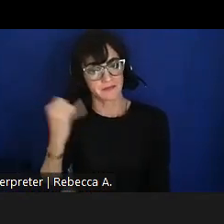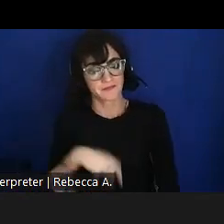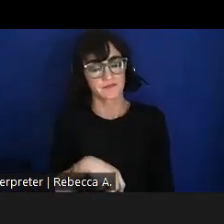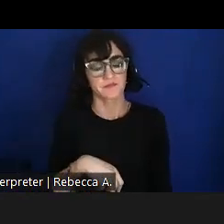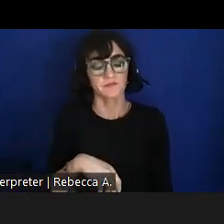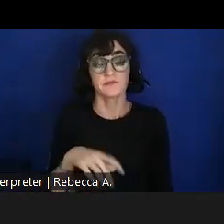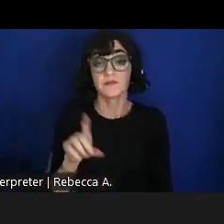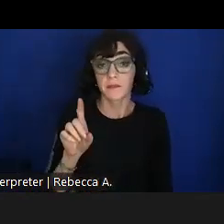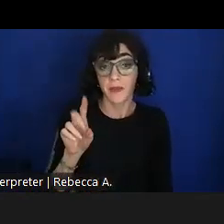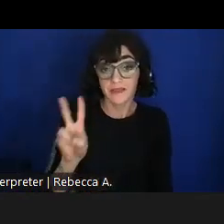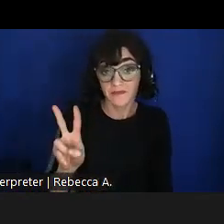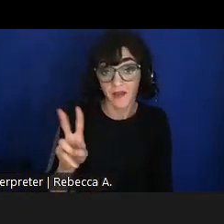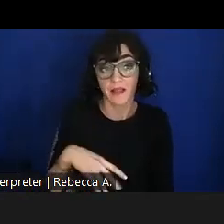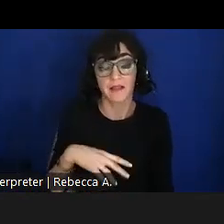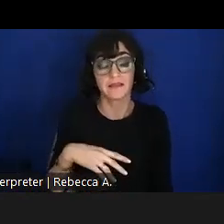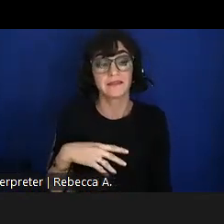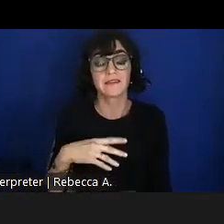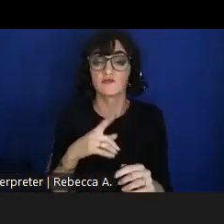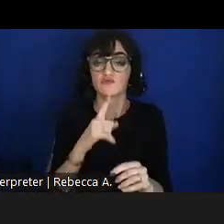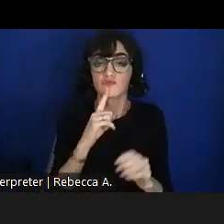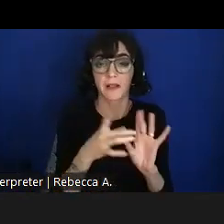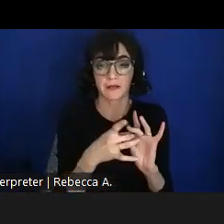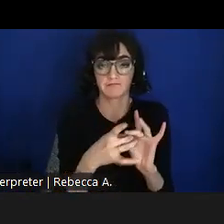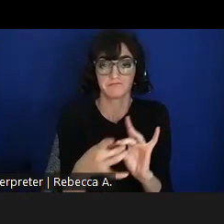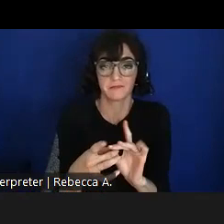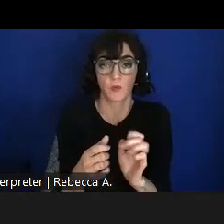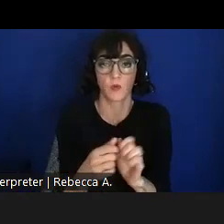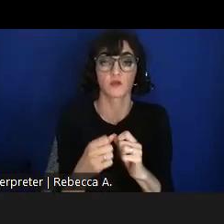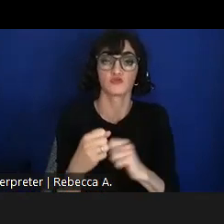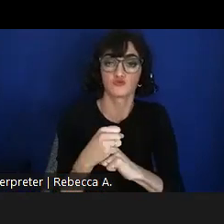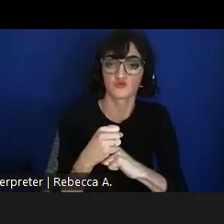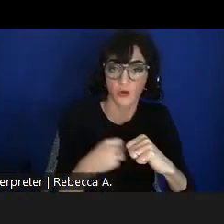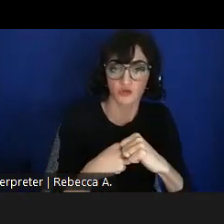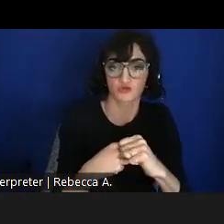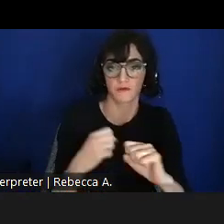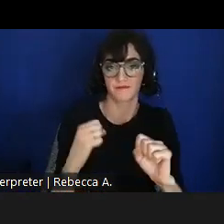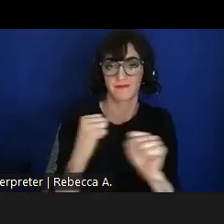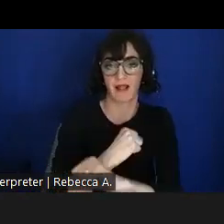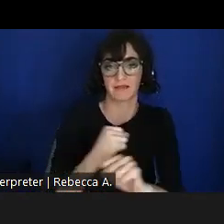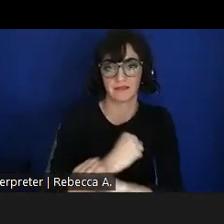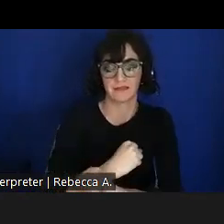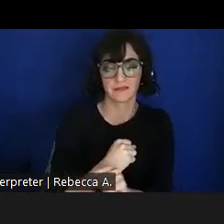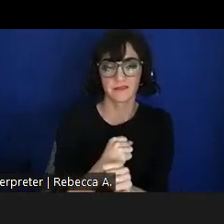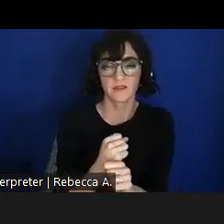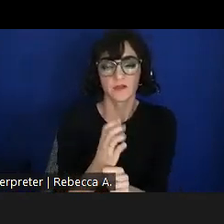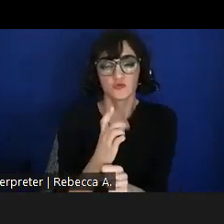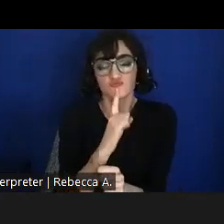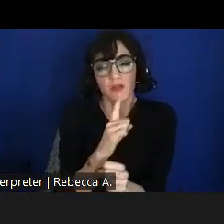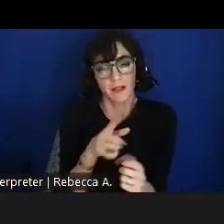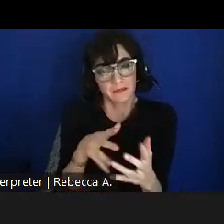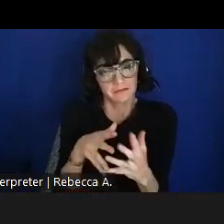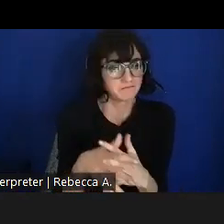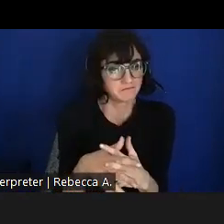intertwined with violence on a structural level and so that interpersonal violence and